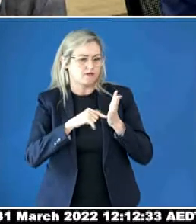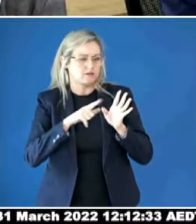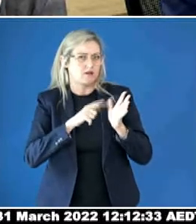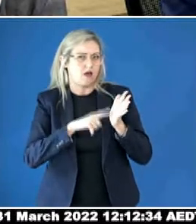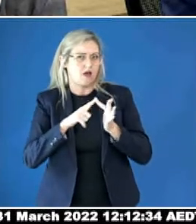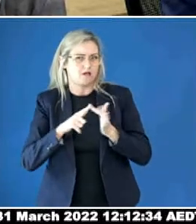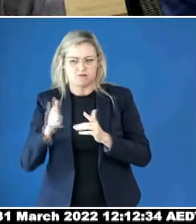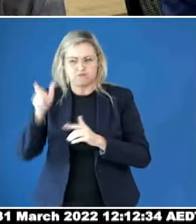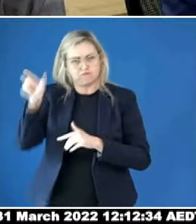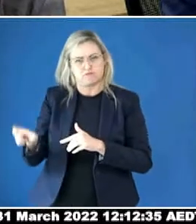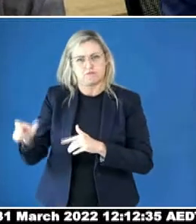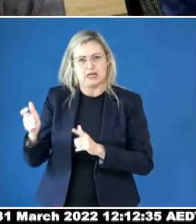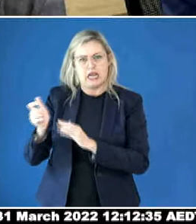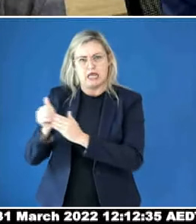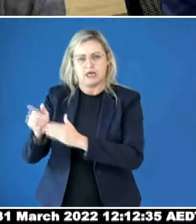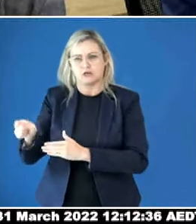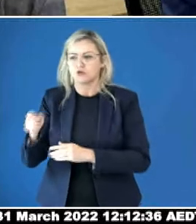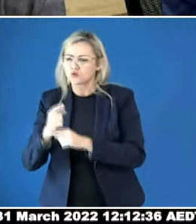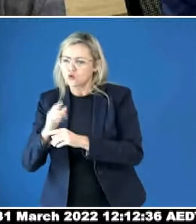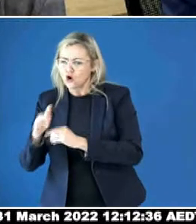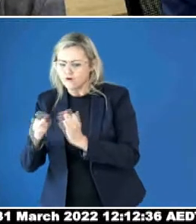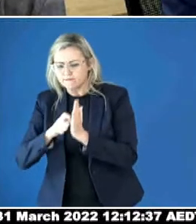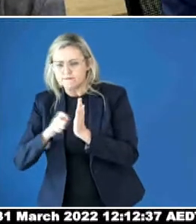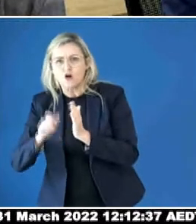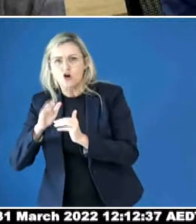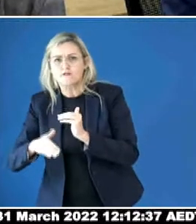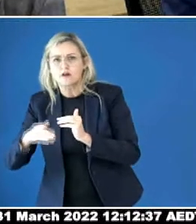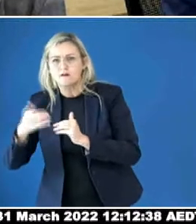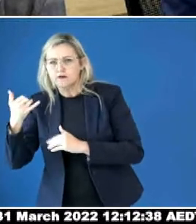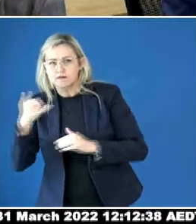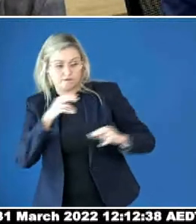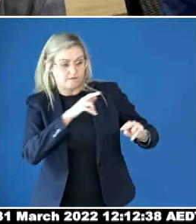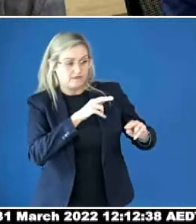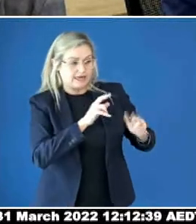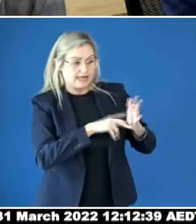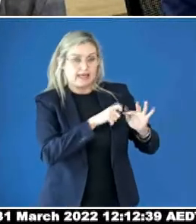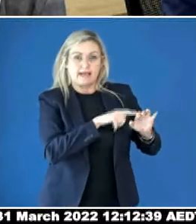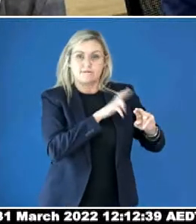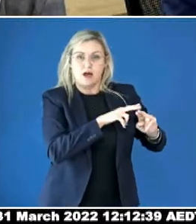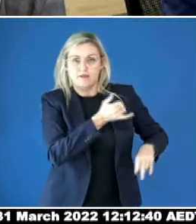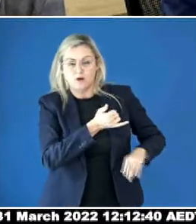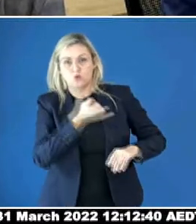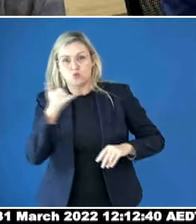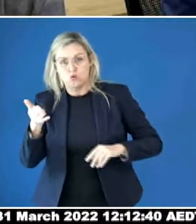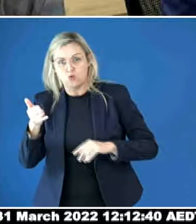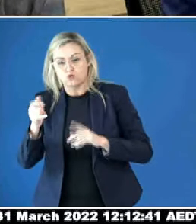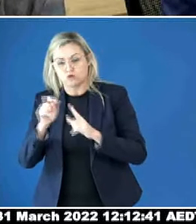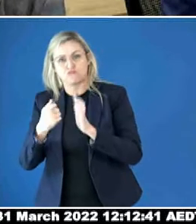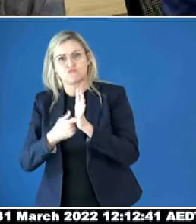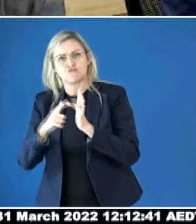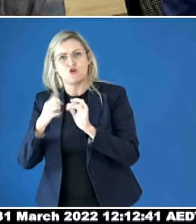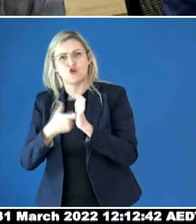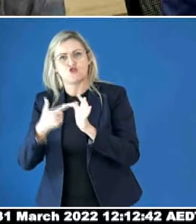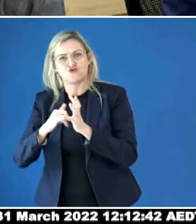about a phone call between Niky's dad and the Progress Lead, and it records there: